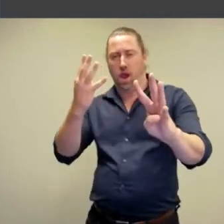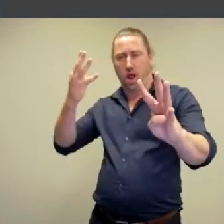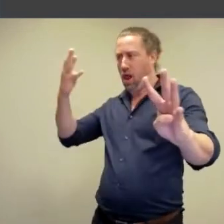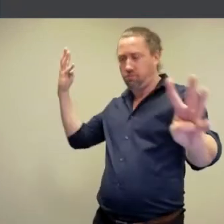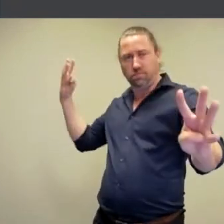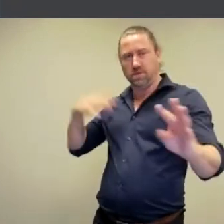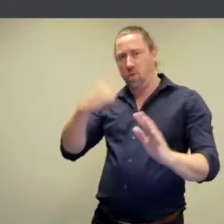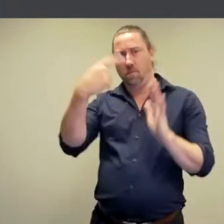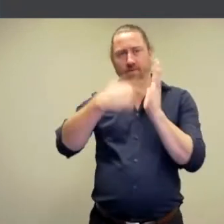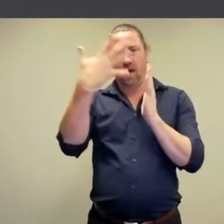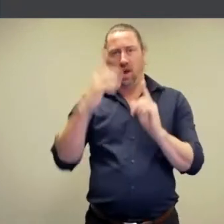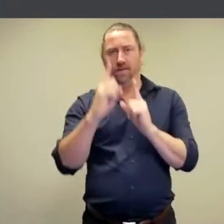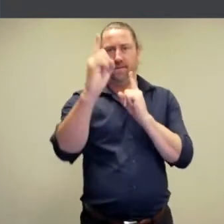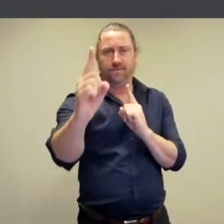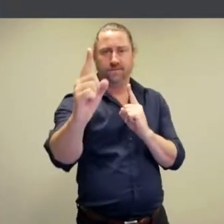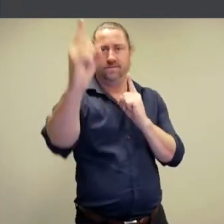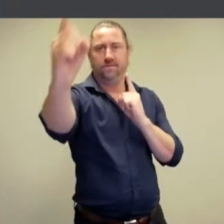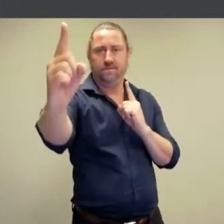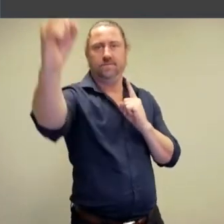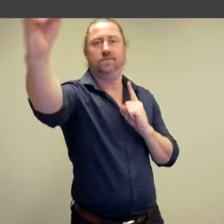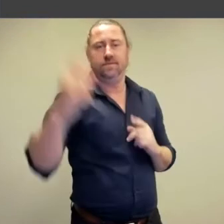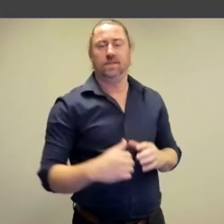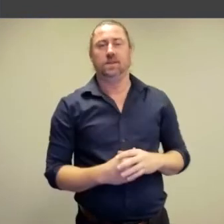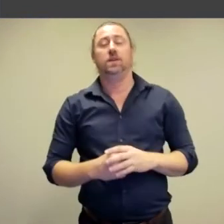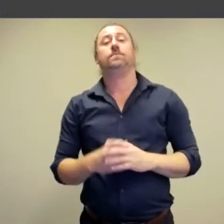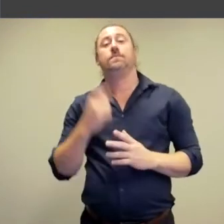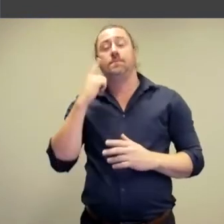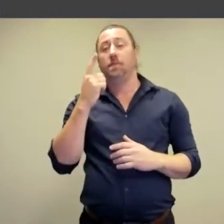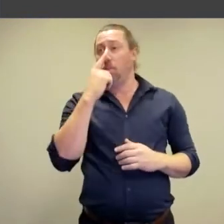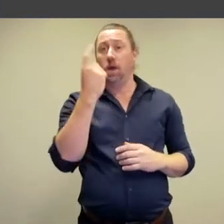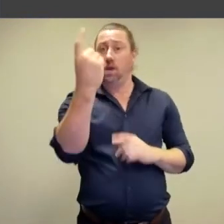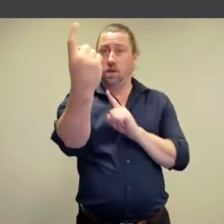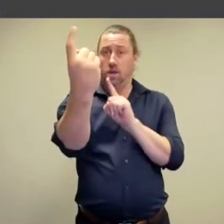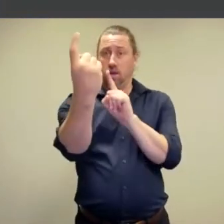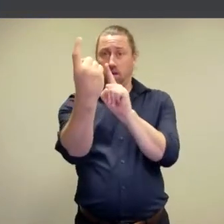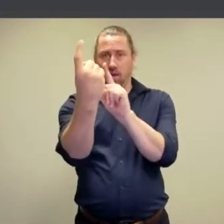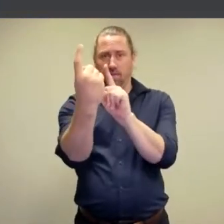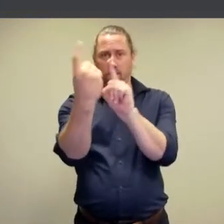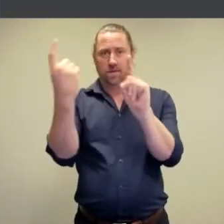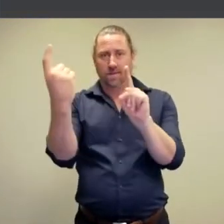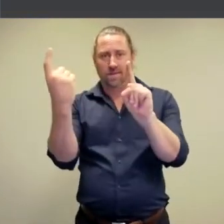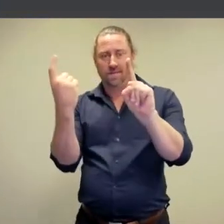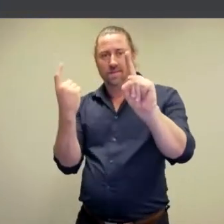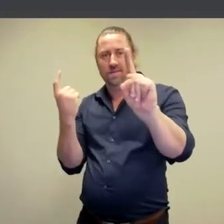We delicately stepped to the side when